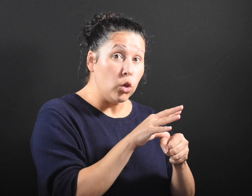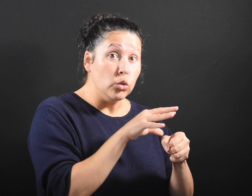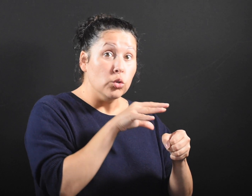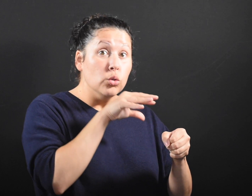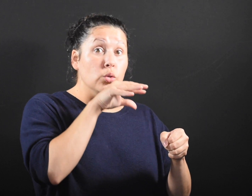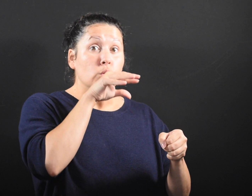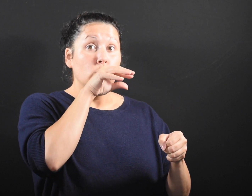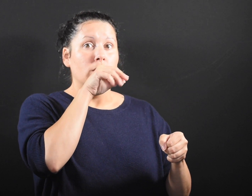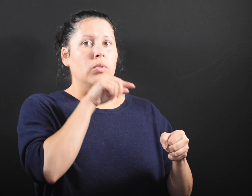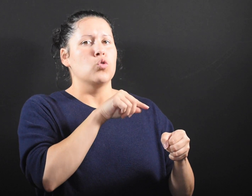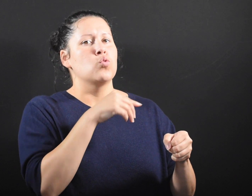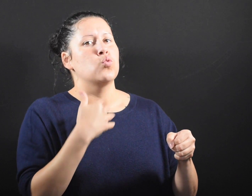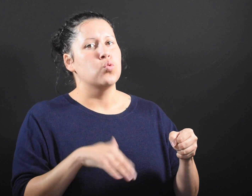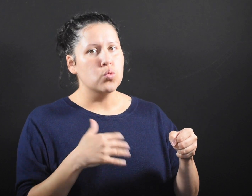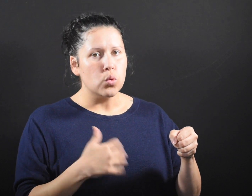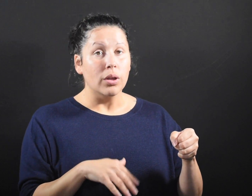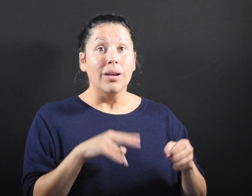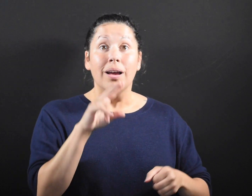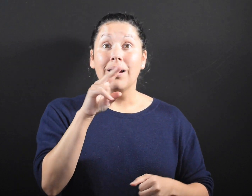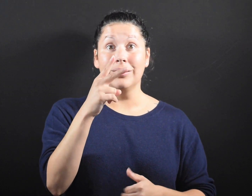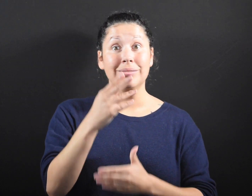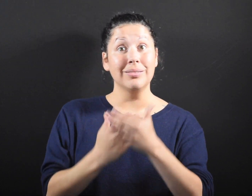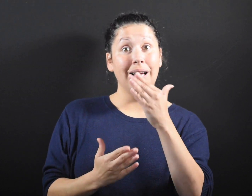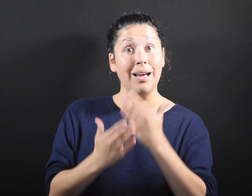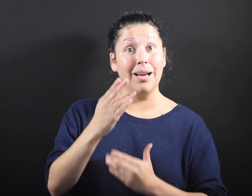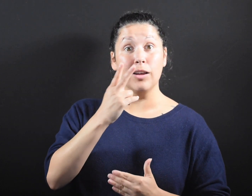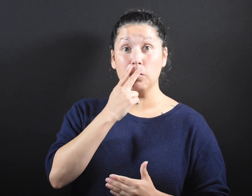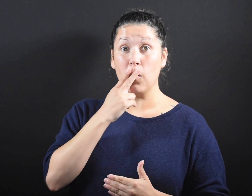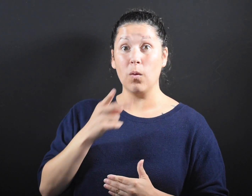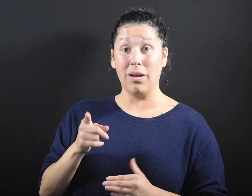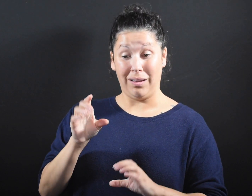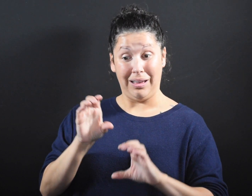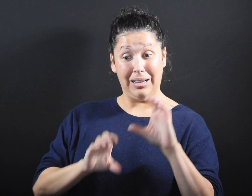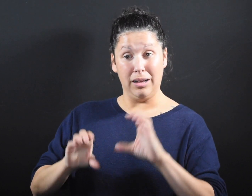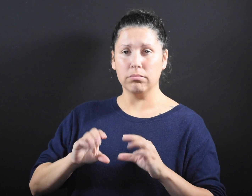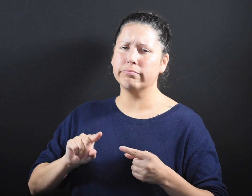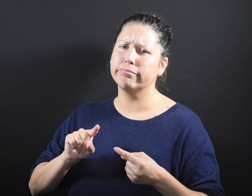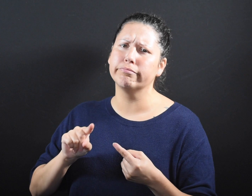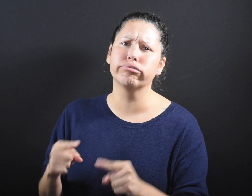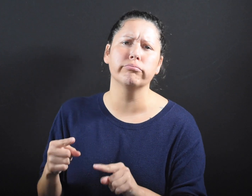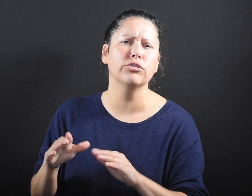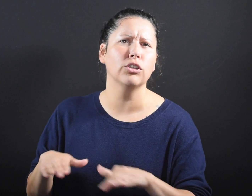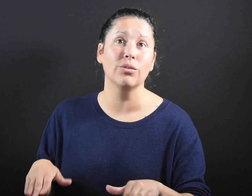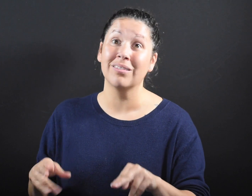Vaping allows heavy metals from the vape coils to get into the air and be inhaled. Secondhand smoke